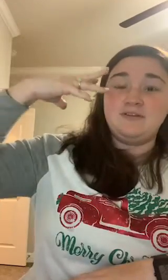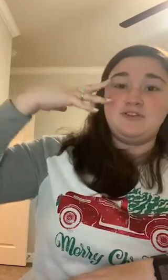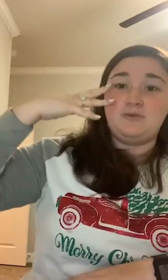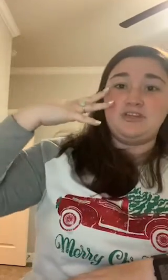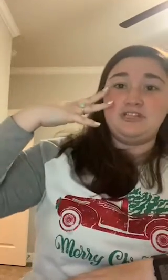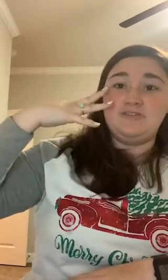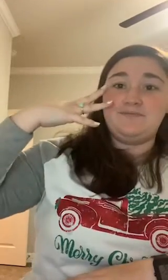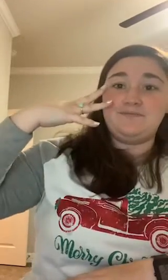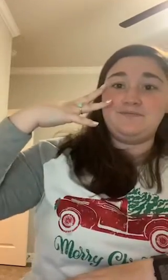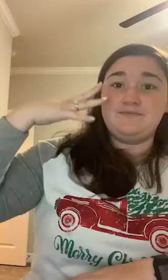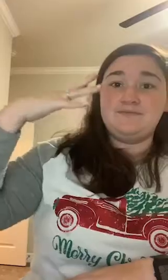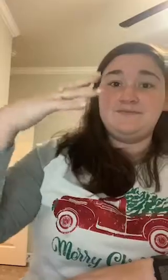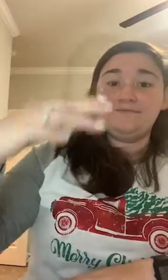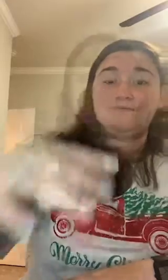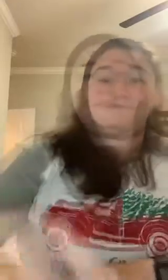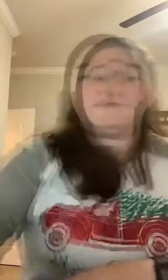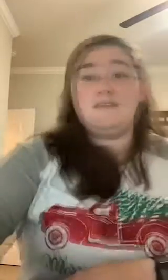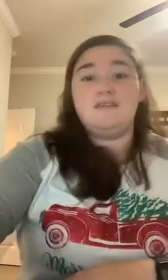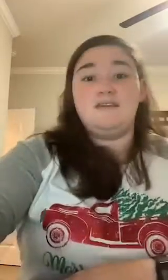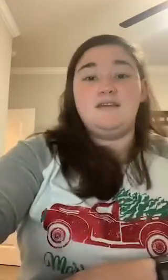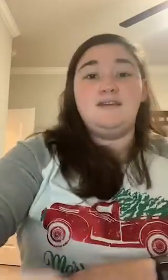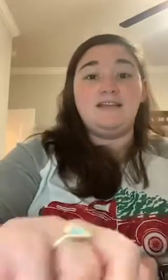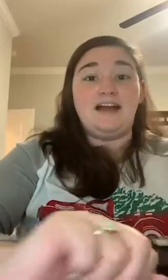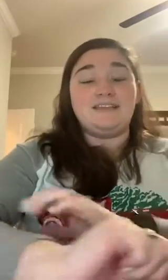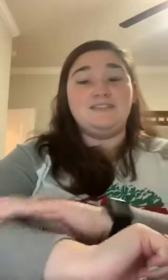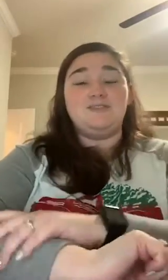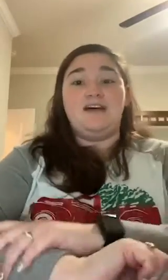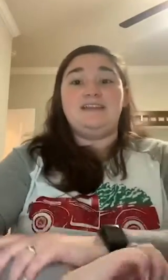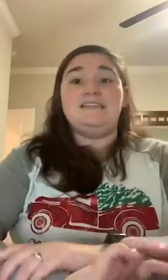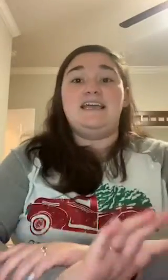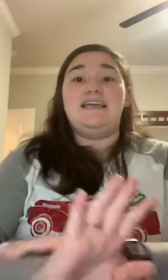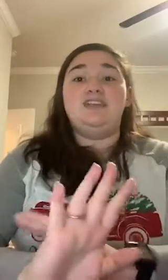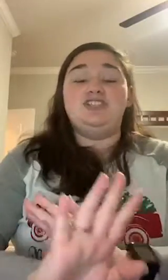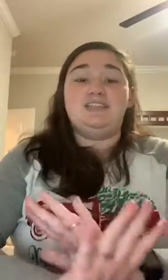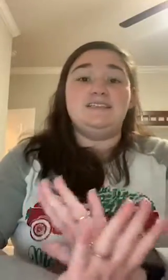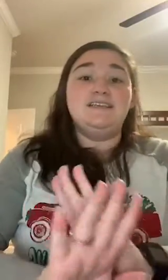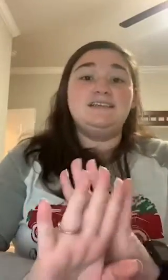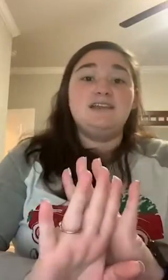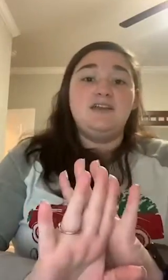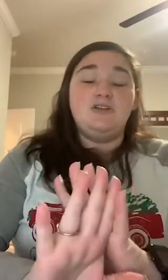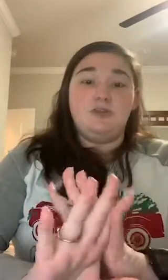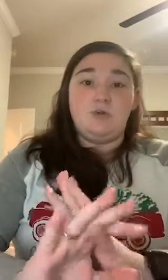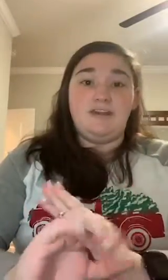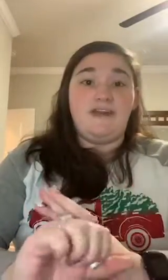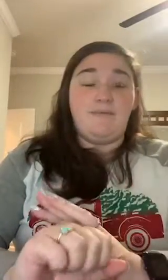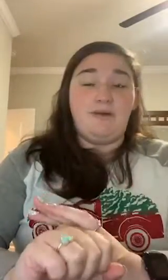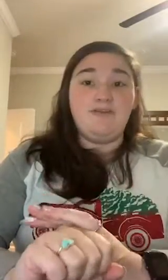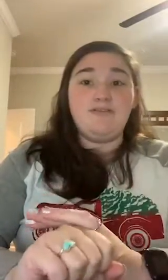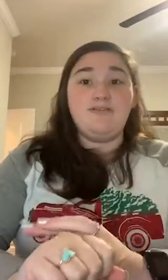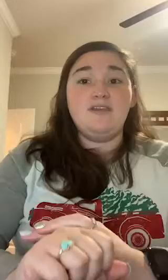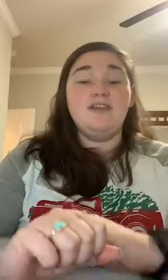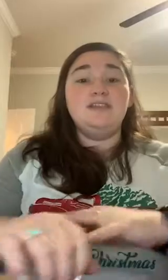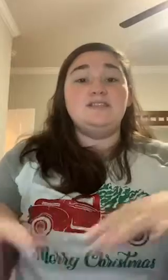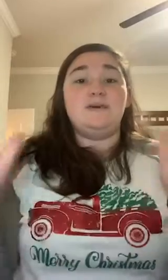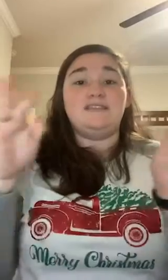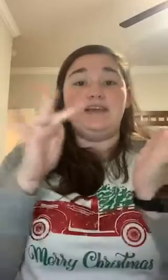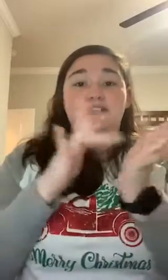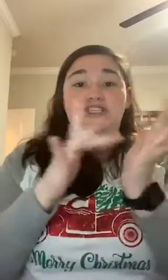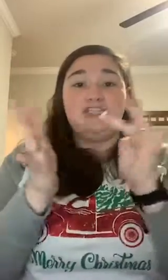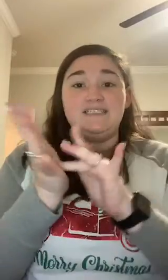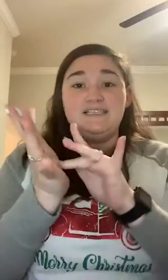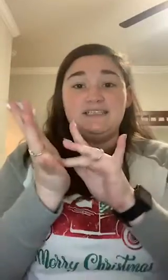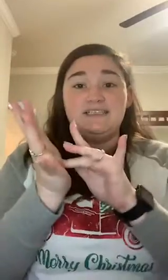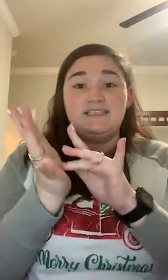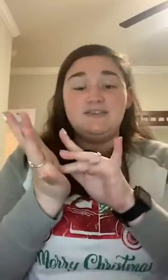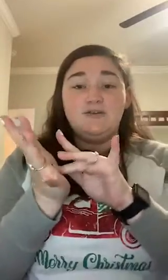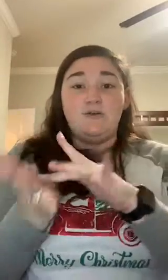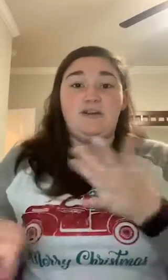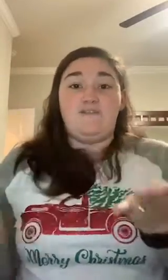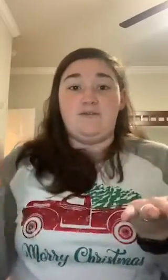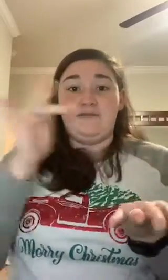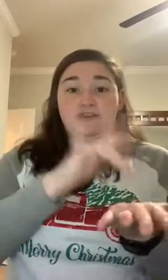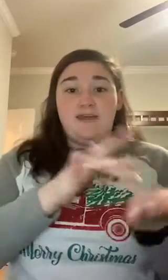towards you. the last two lines say Jesus Lord at thy birth so i signed Jesus or if you want to be dramatic